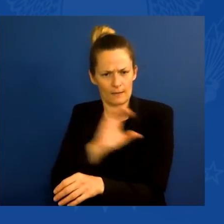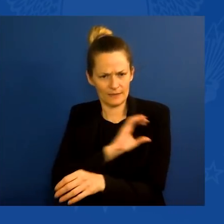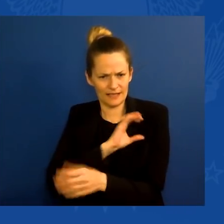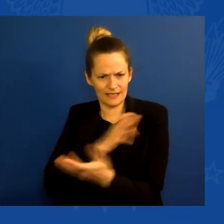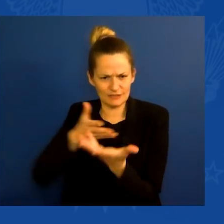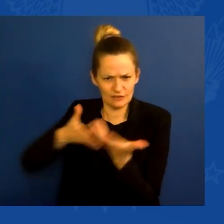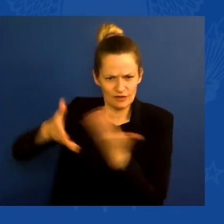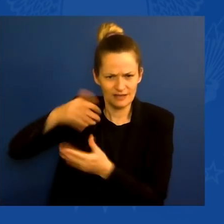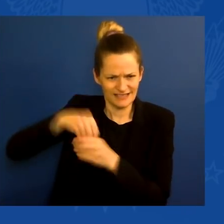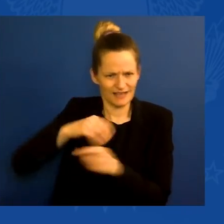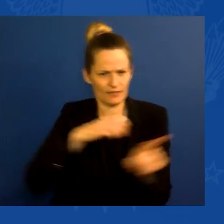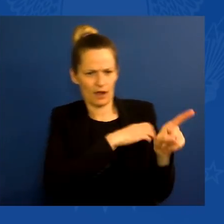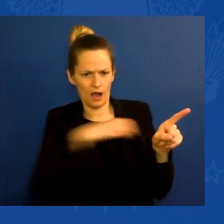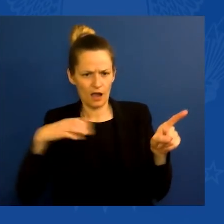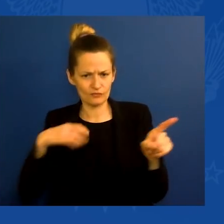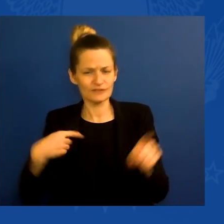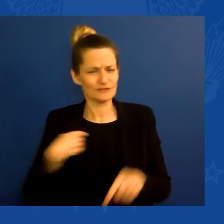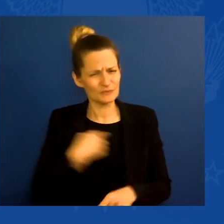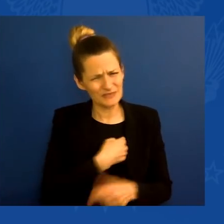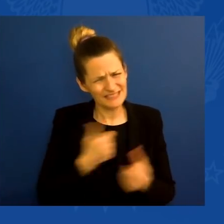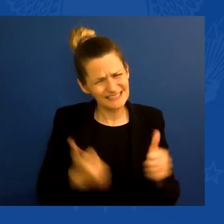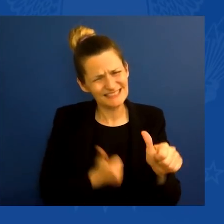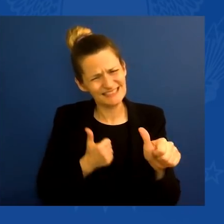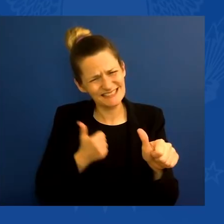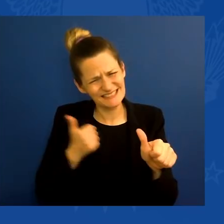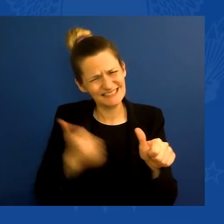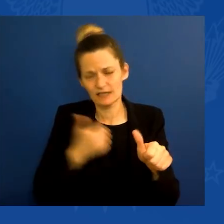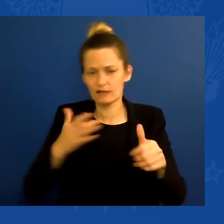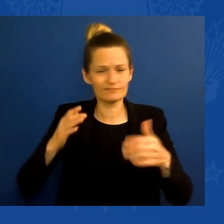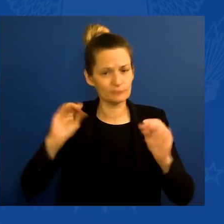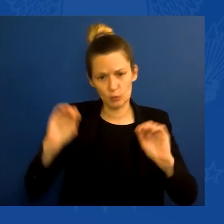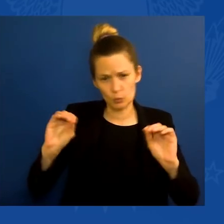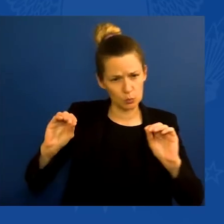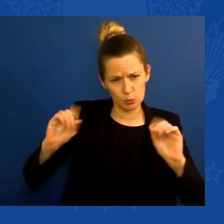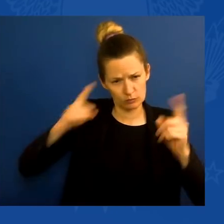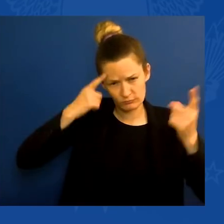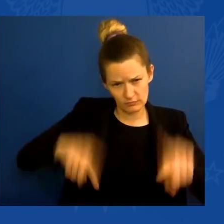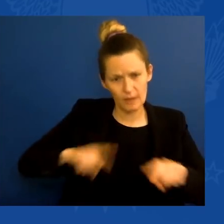2021 was one of the strongest years on record